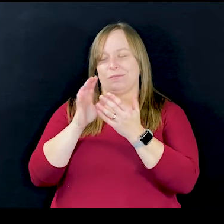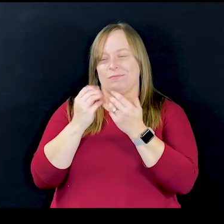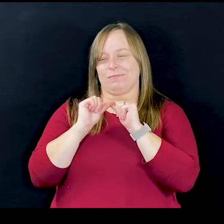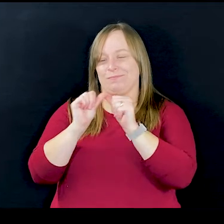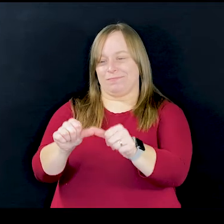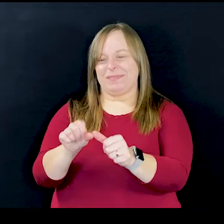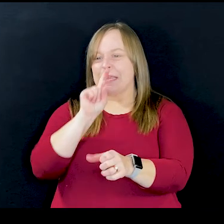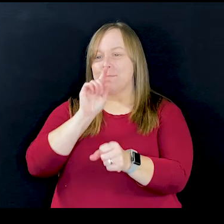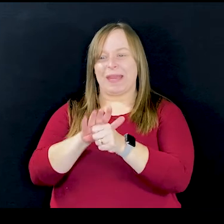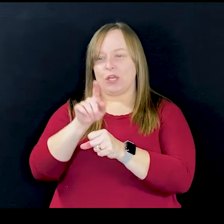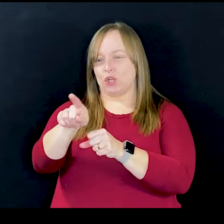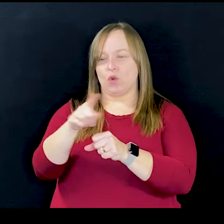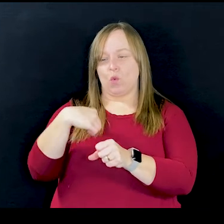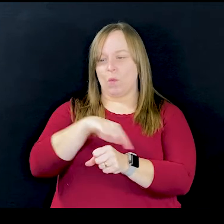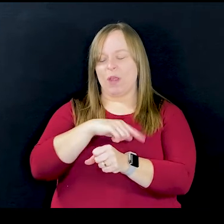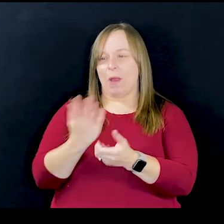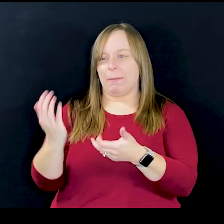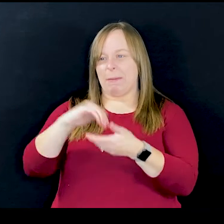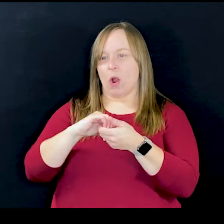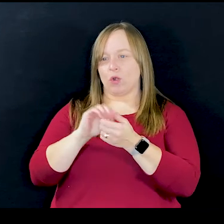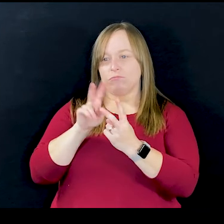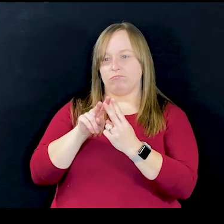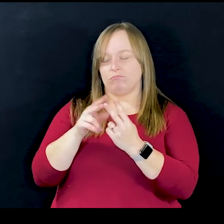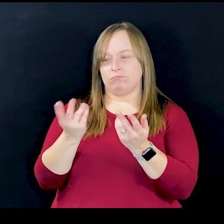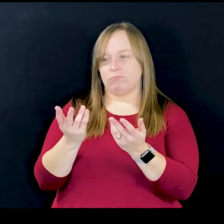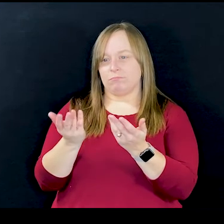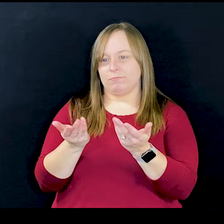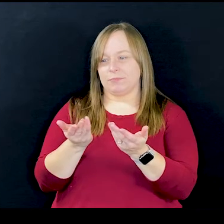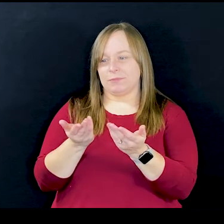and committing to you that we want to be a partner here.